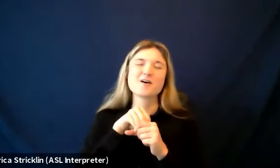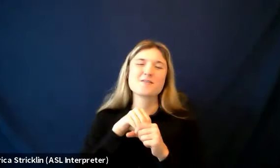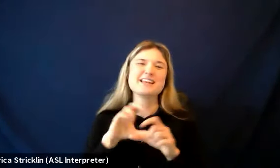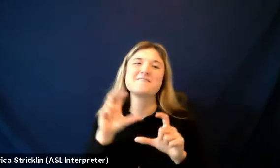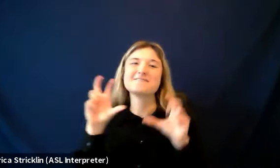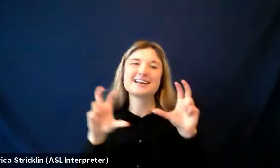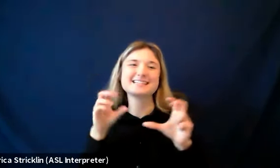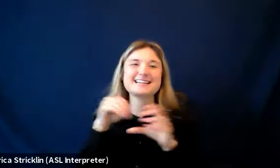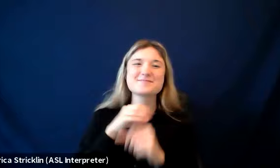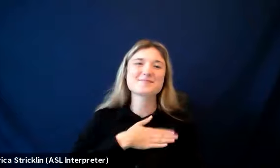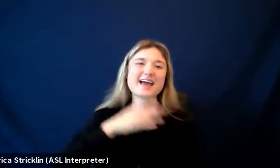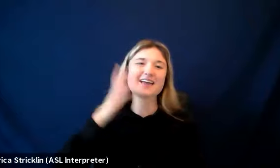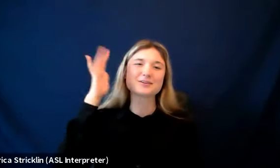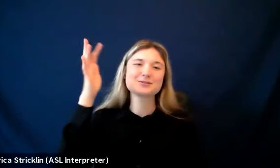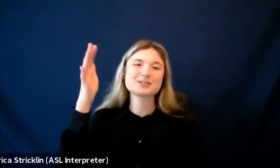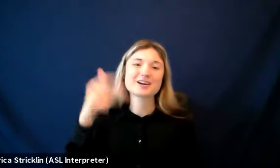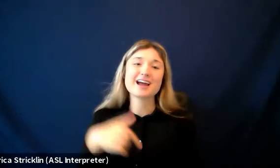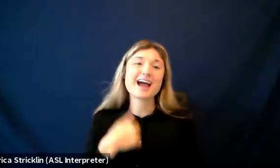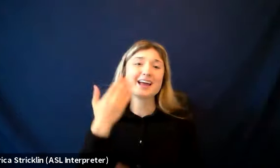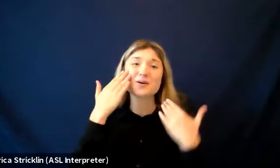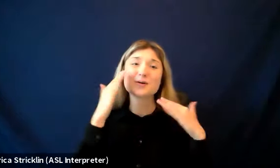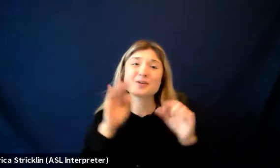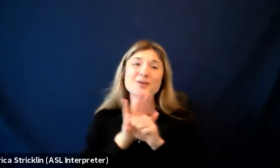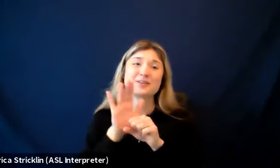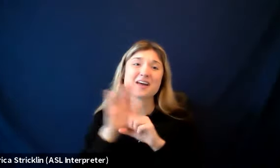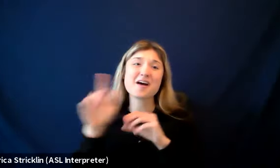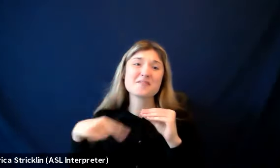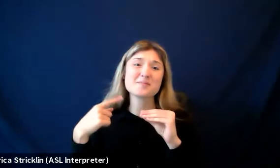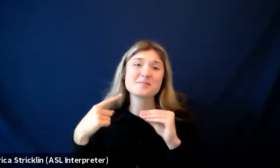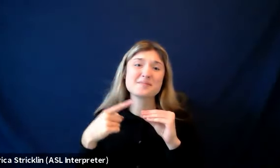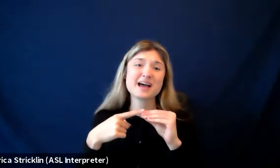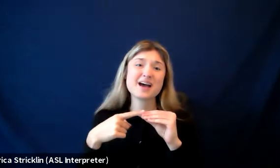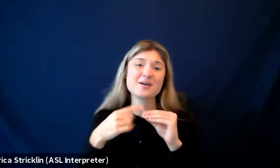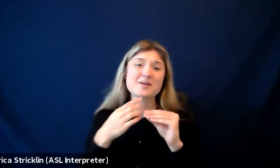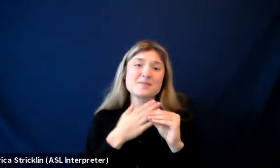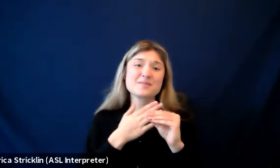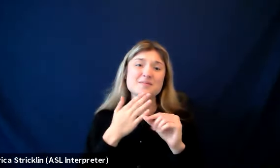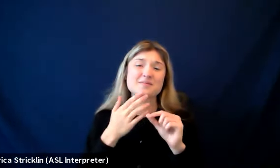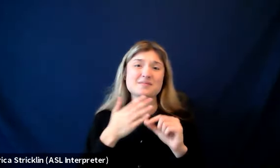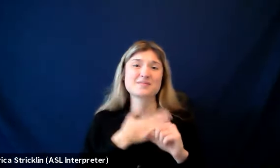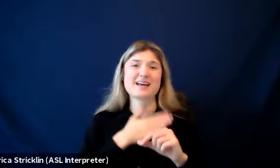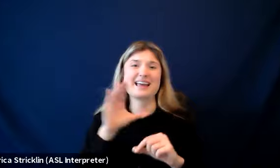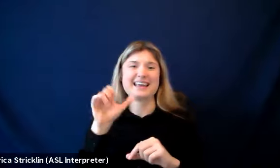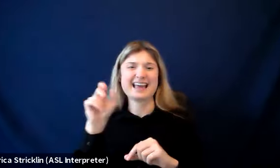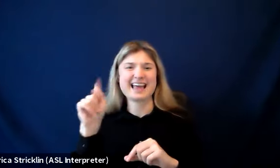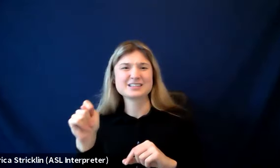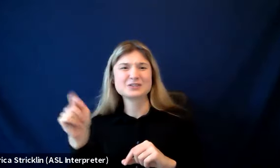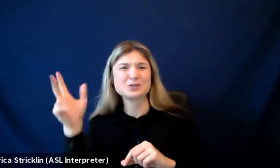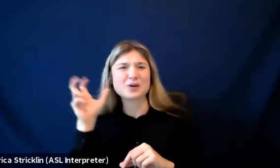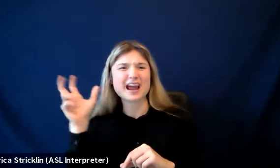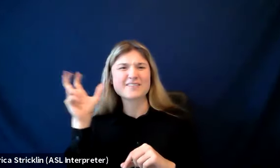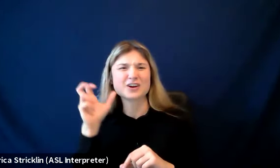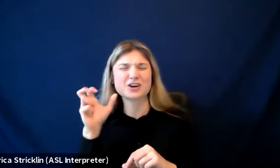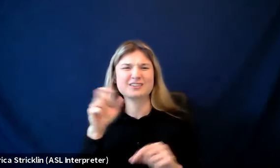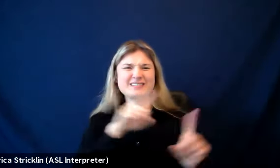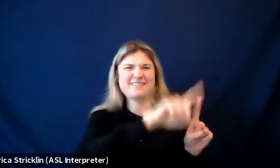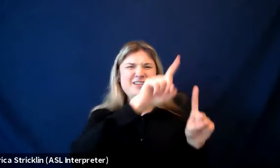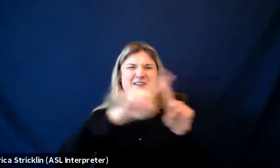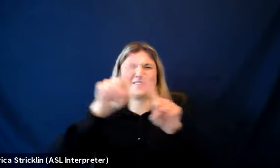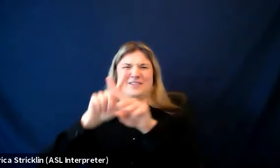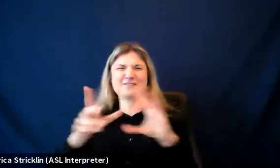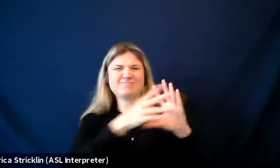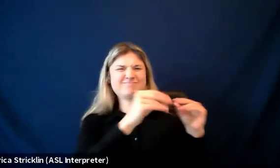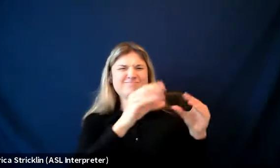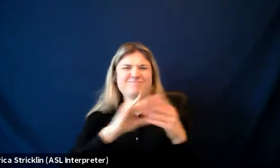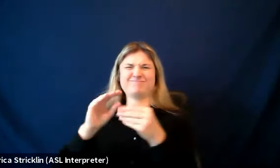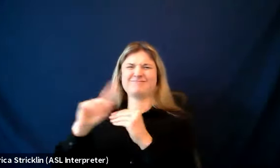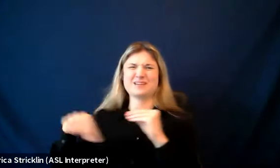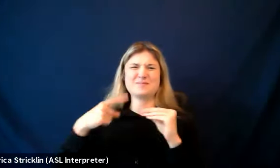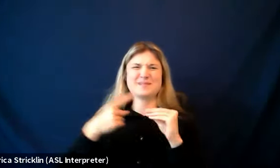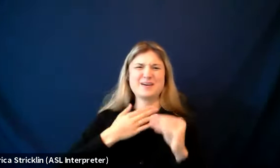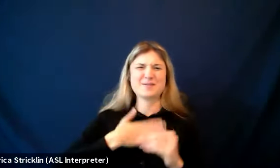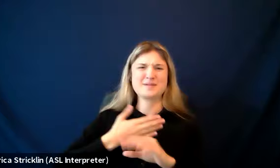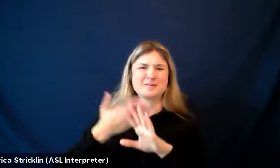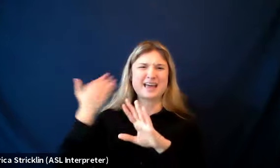I don't know enough about my past, or I've heard conflicting stories about my past.